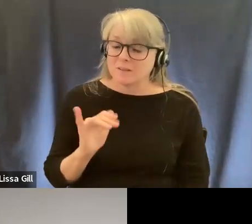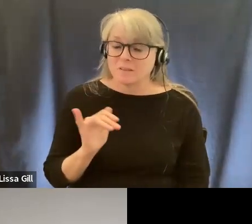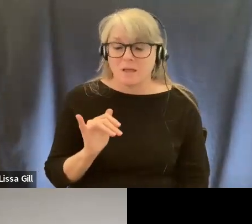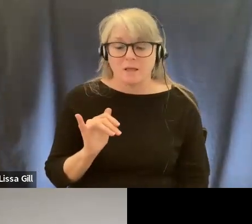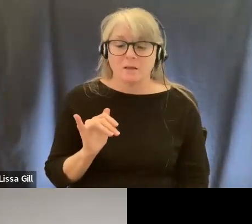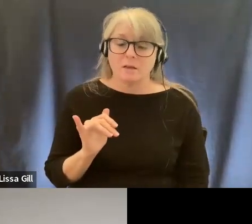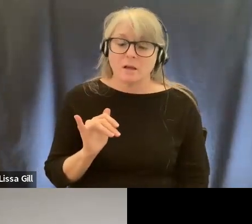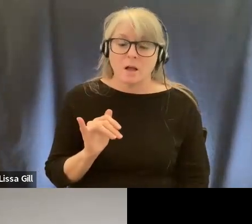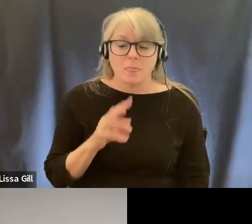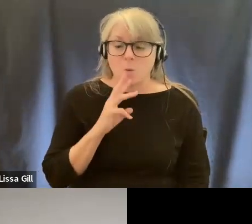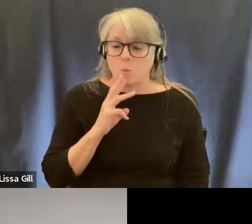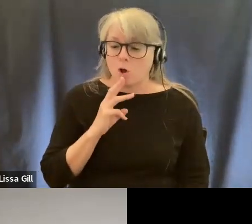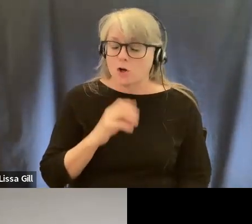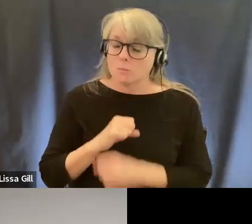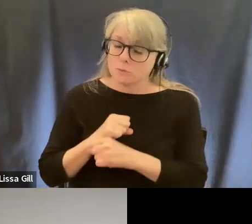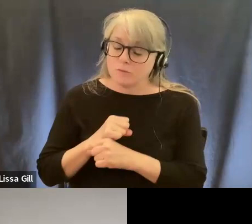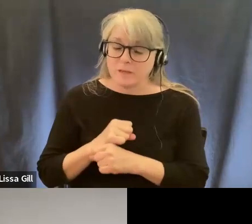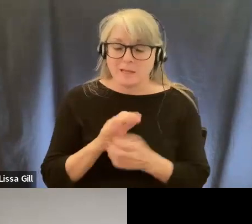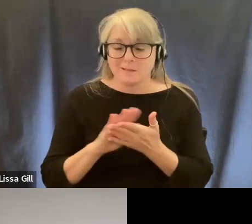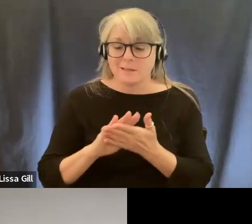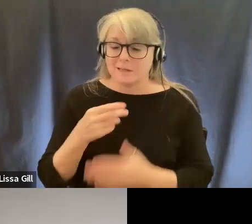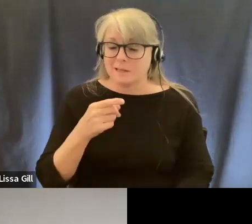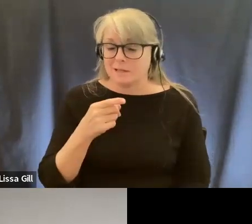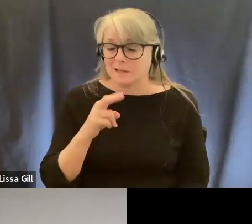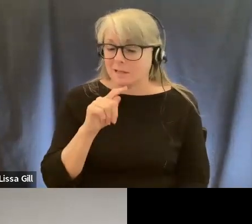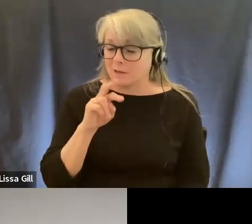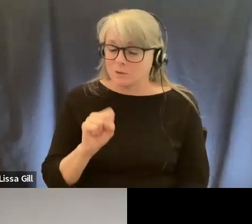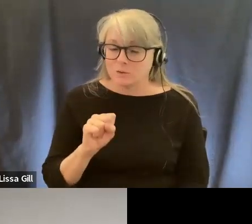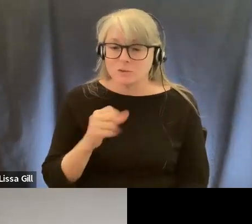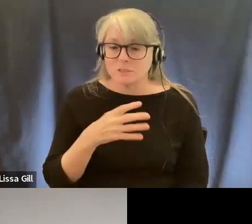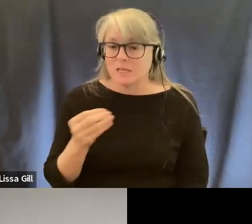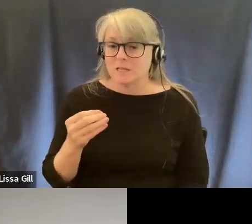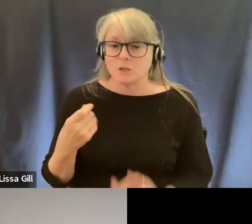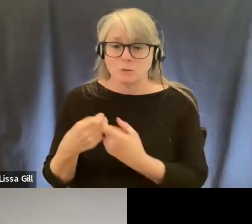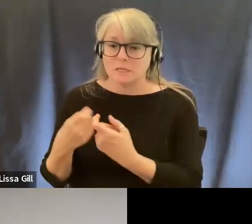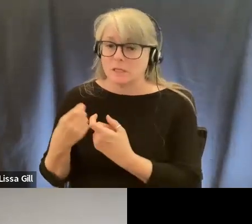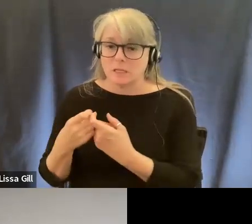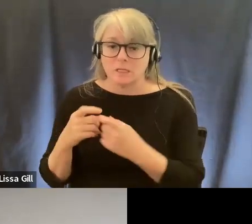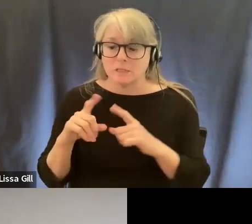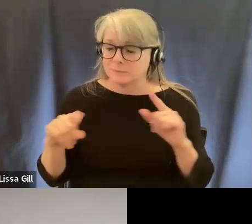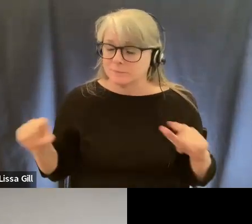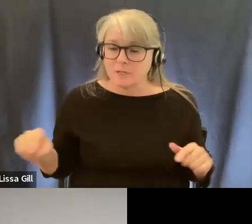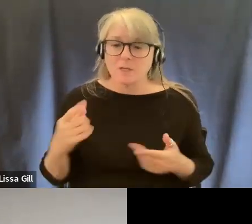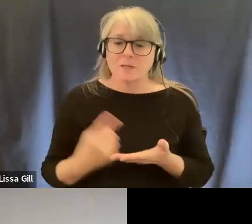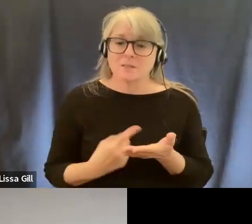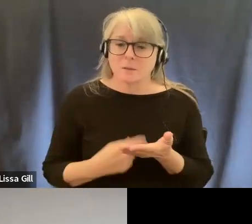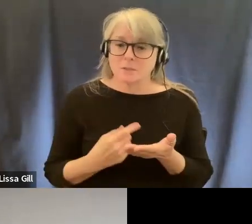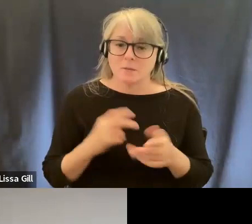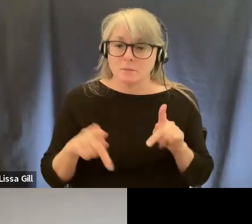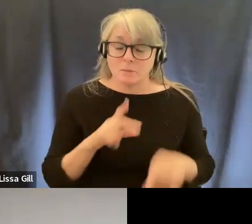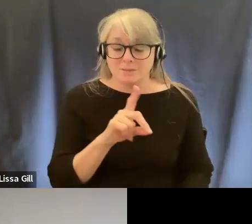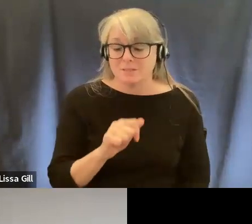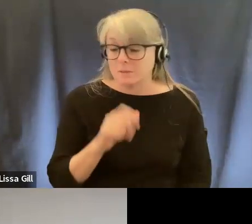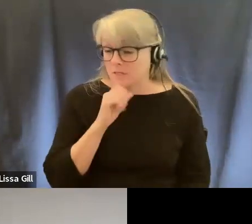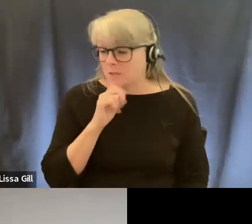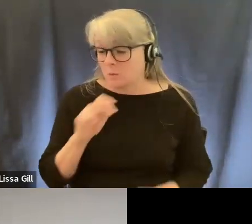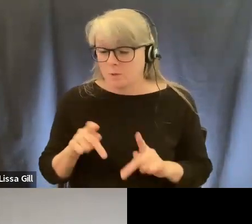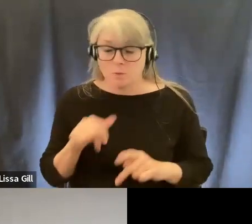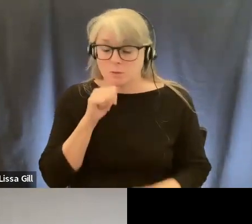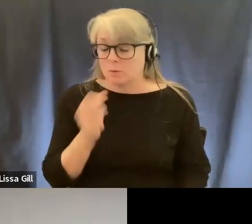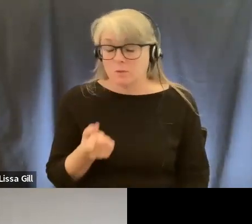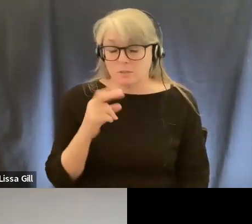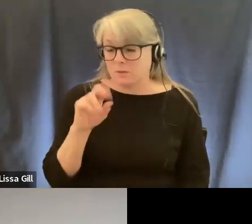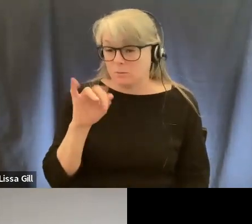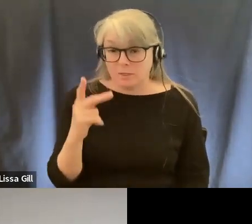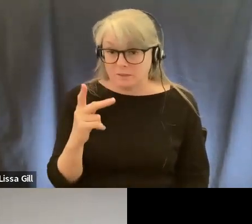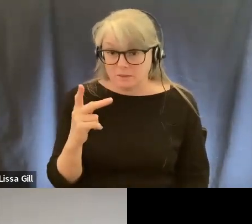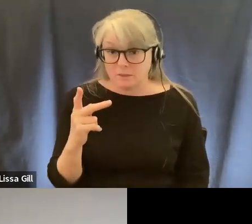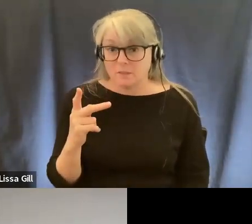Cleaning gutters elevate and anchor utilities. Sometimes folks, older adults and people with disabilities don't understand their risk, in areas more pro to flooding are often cheaper areas to buy or rent homes.